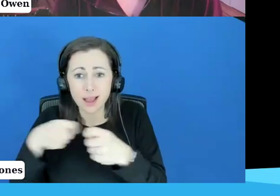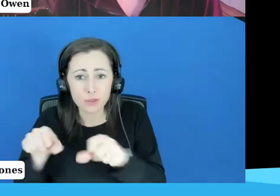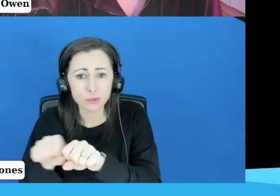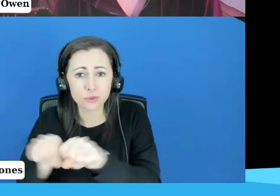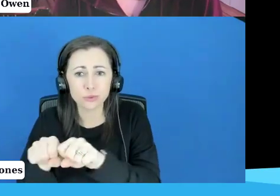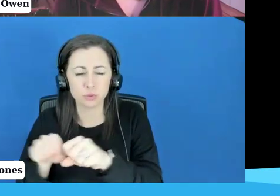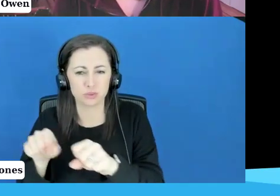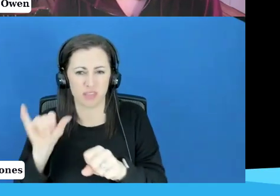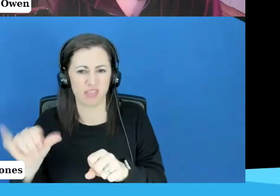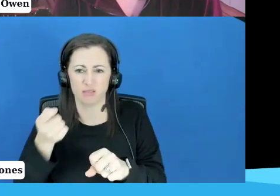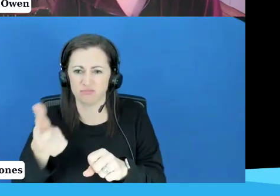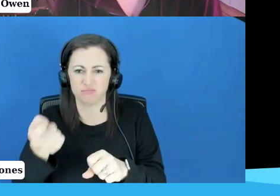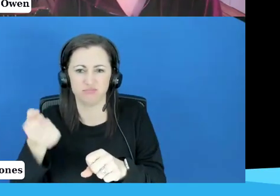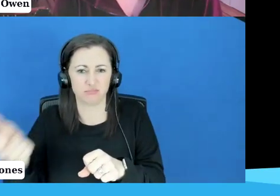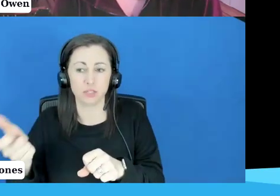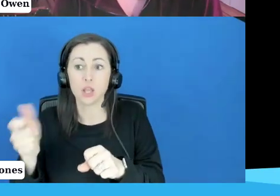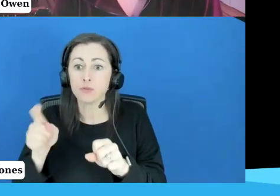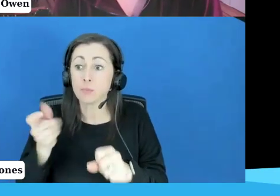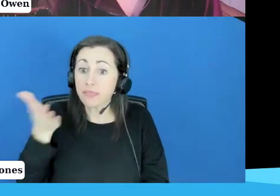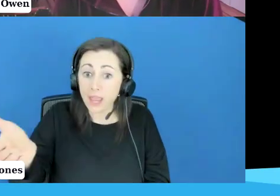It's showing up for your kids. It's being a parent like that.